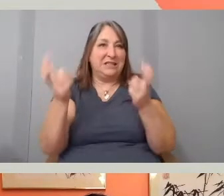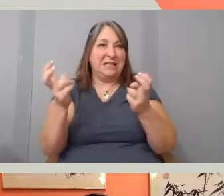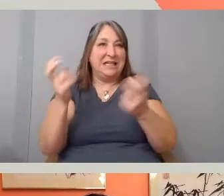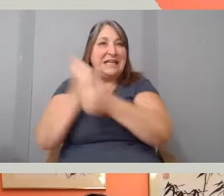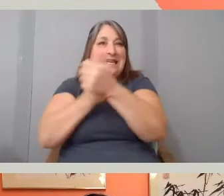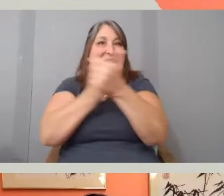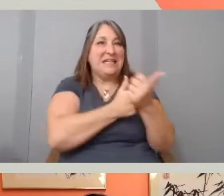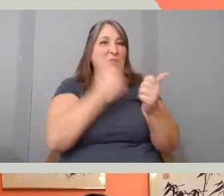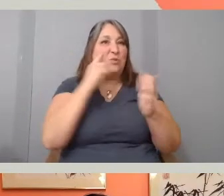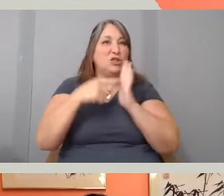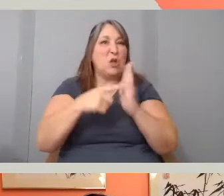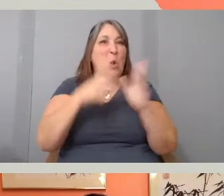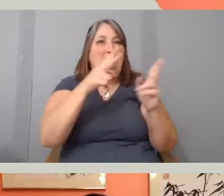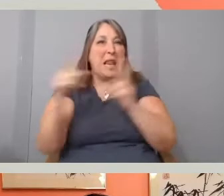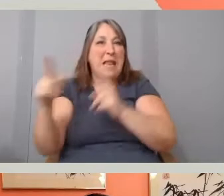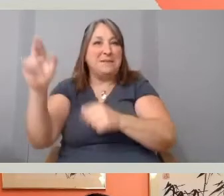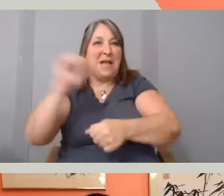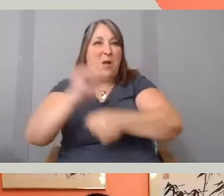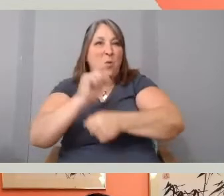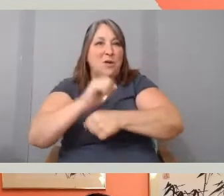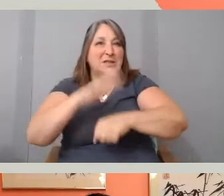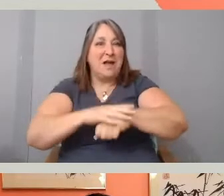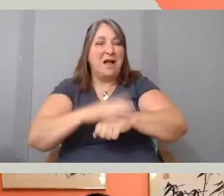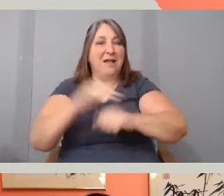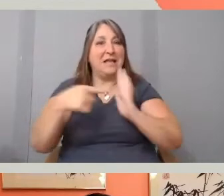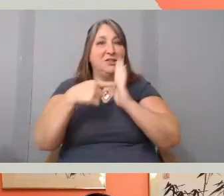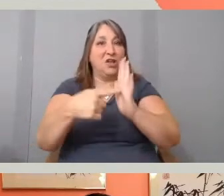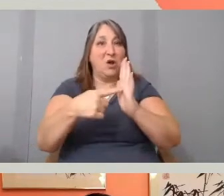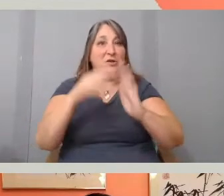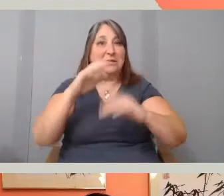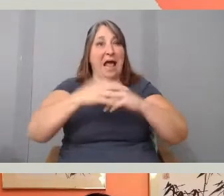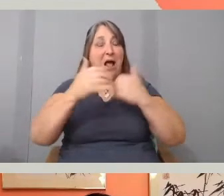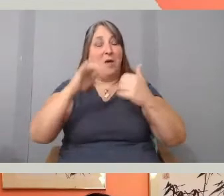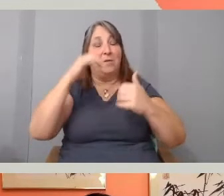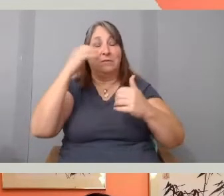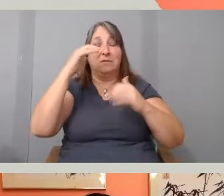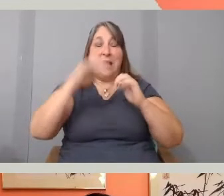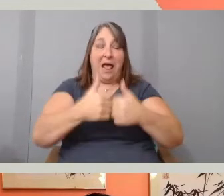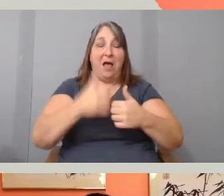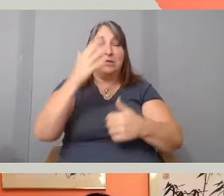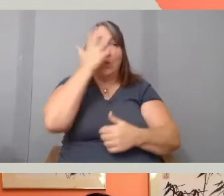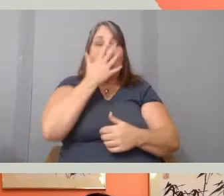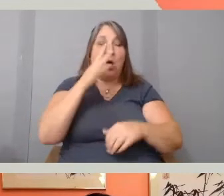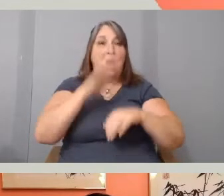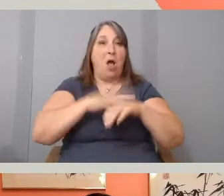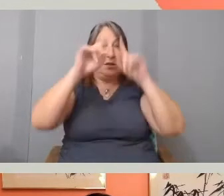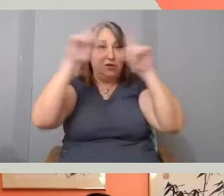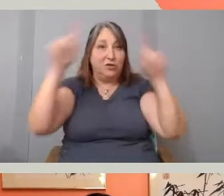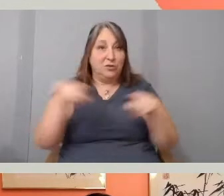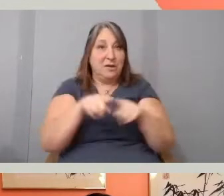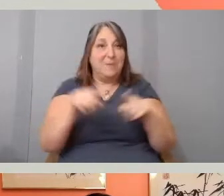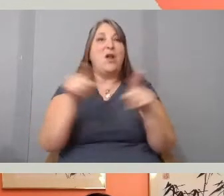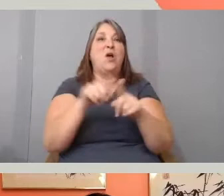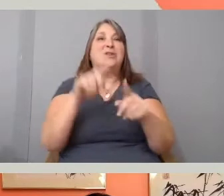to illustrate how these issues show up on screen, and then also in the edit room.